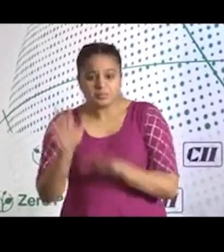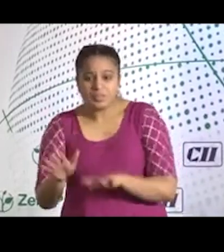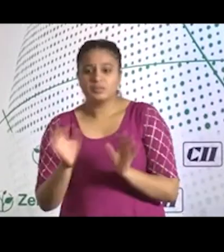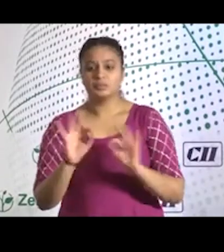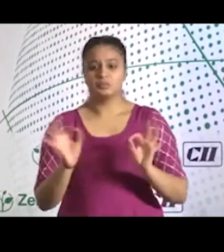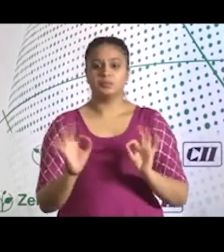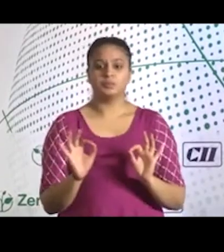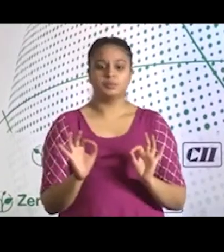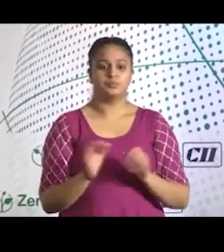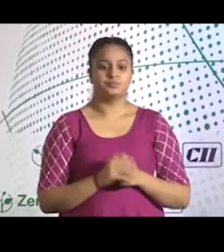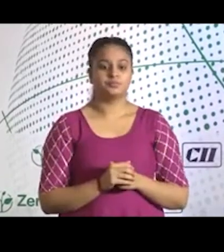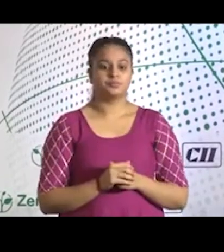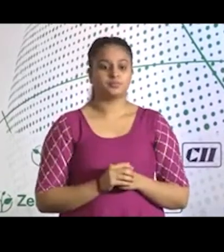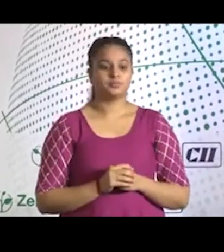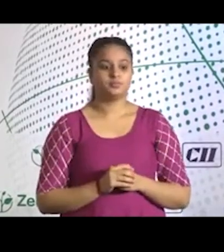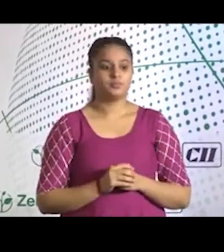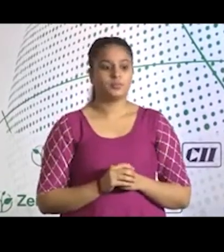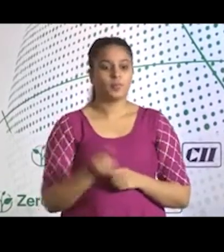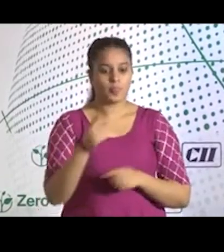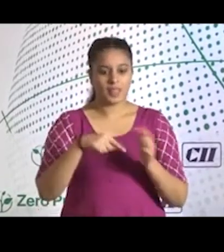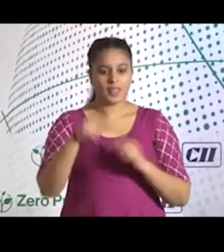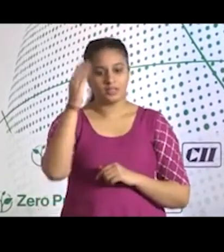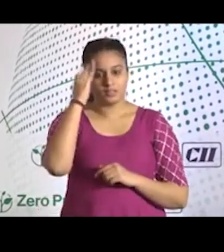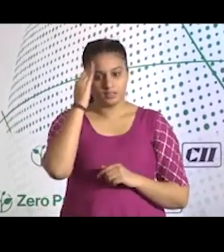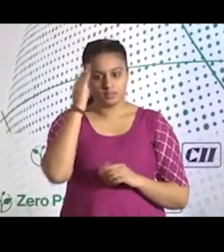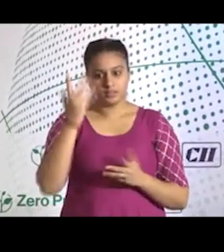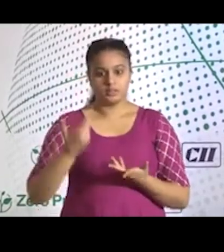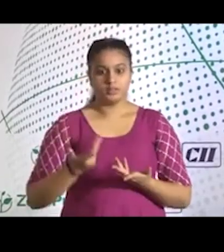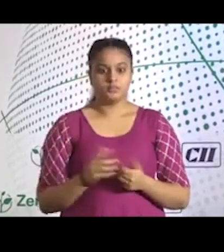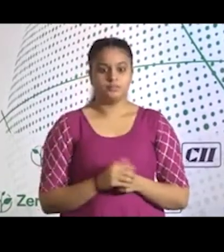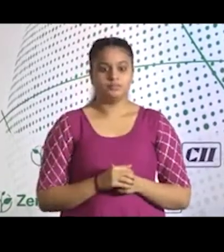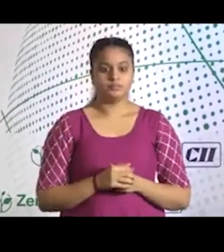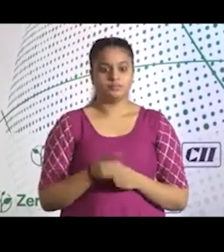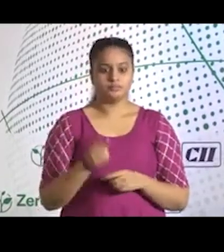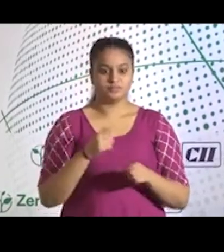you know, a grant or a subsidy.